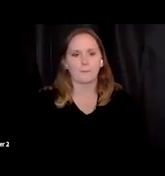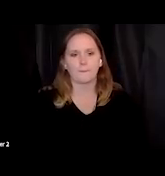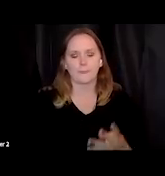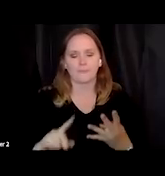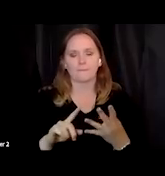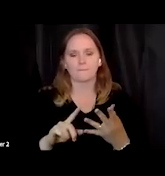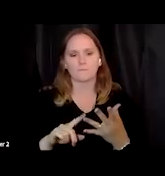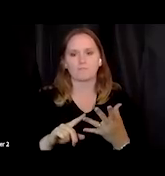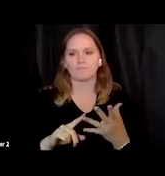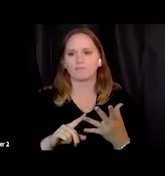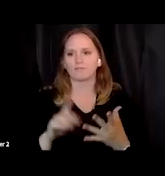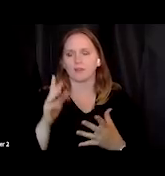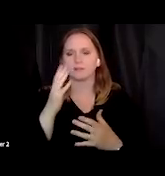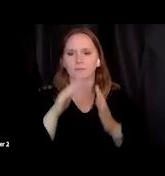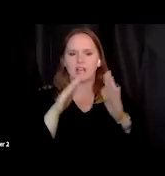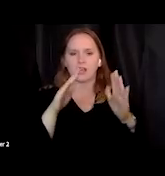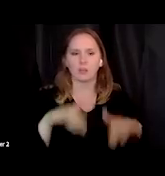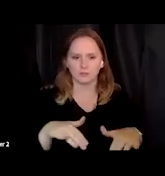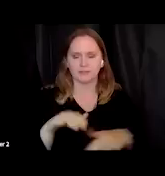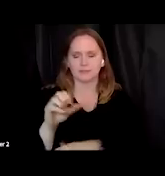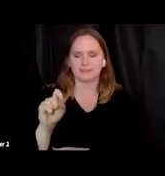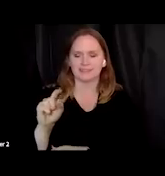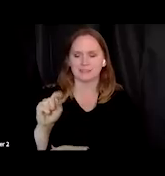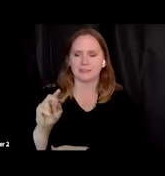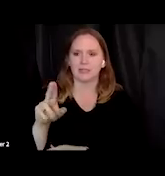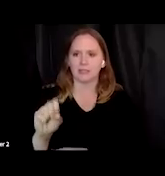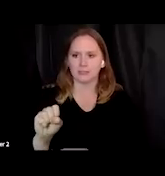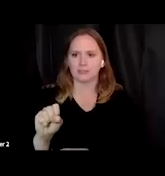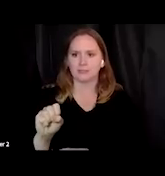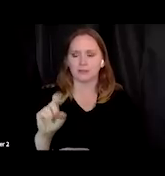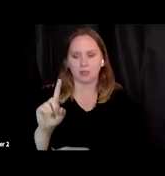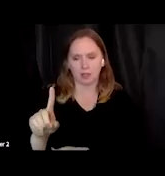which I'll also talk about more. Our housing status is significantly impacted by hoarding